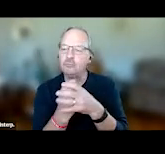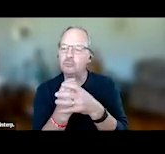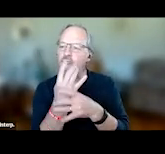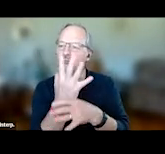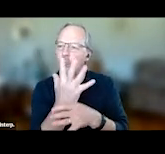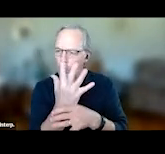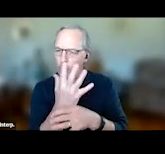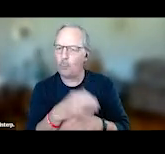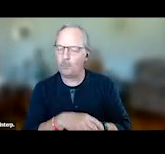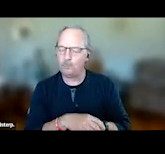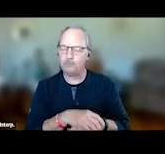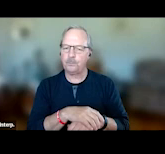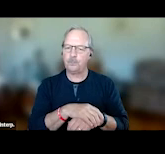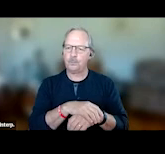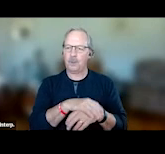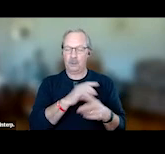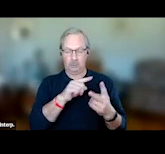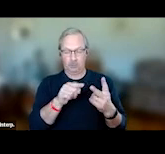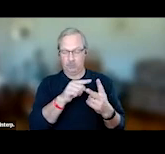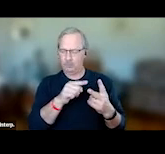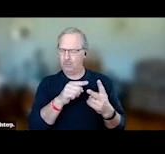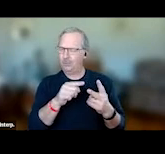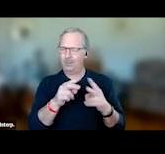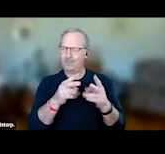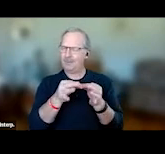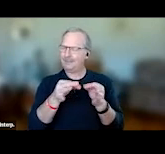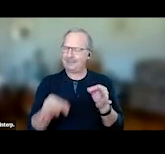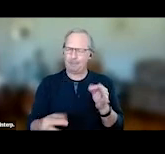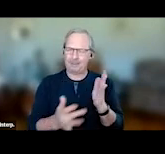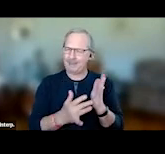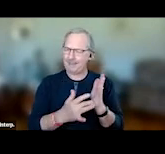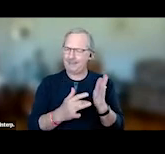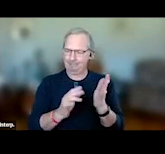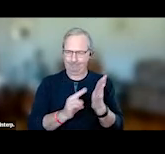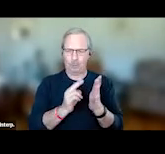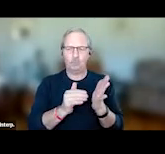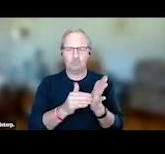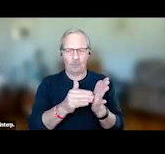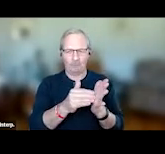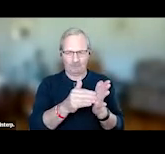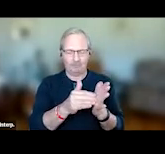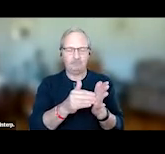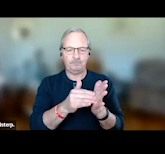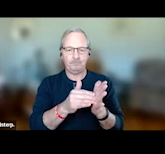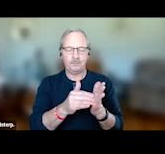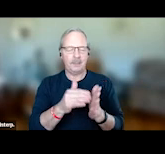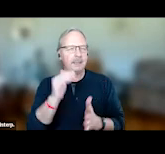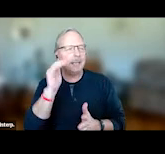So these are two very simple techniques that I use often, and although they sound very simple,